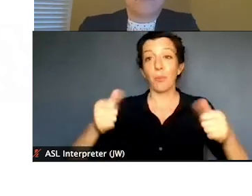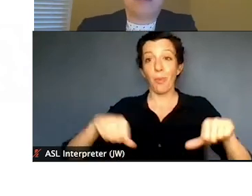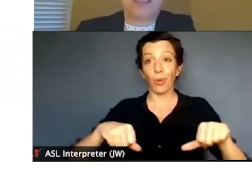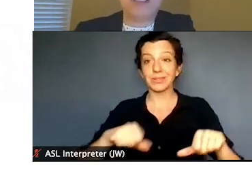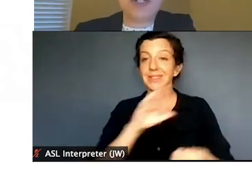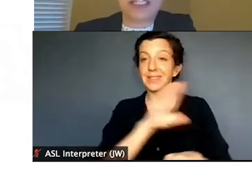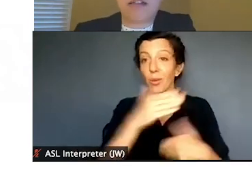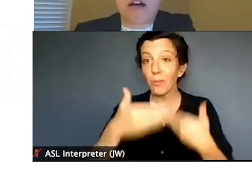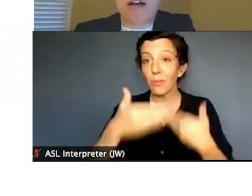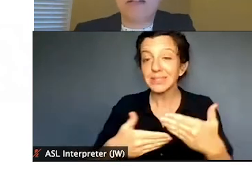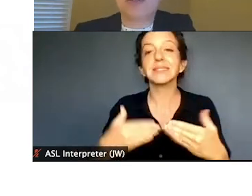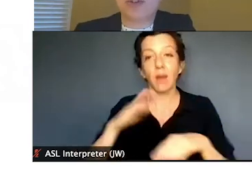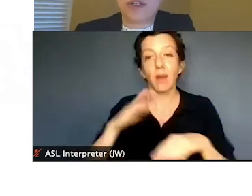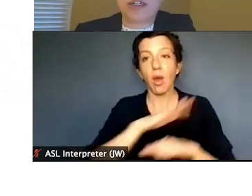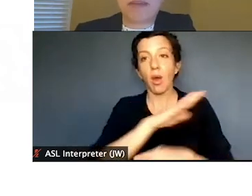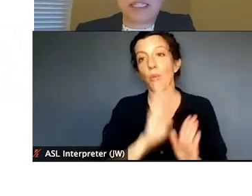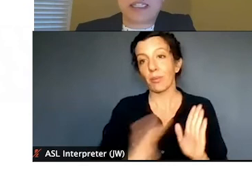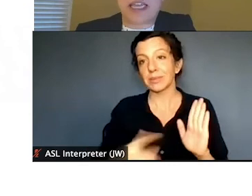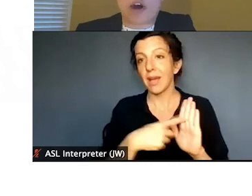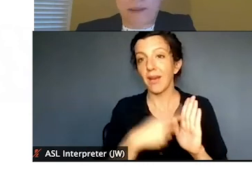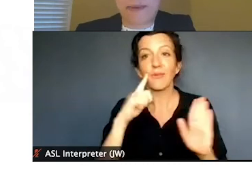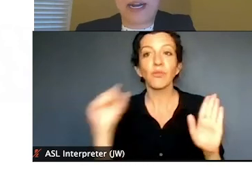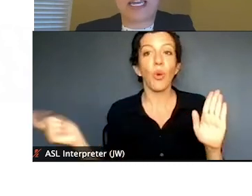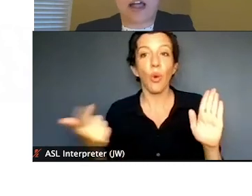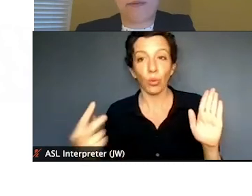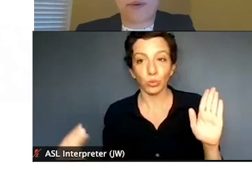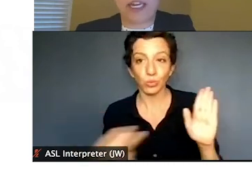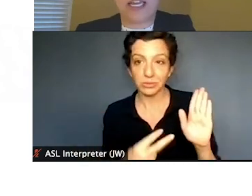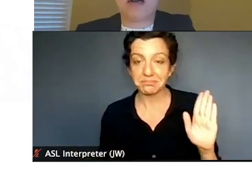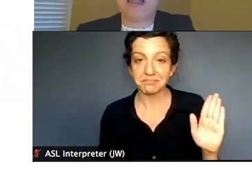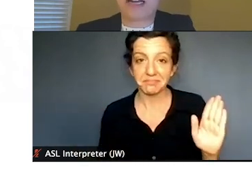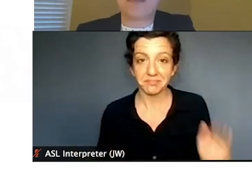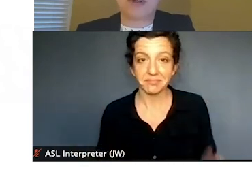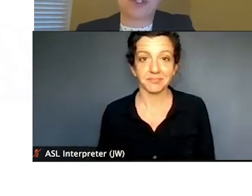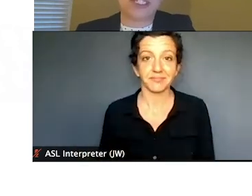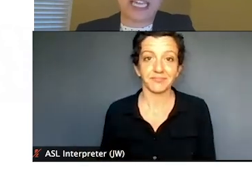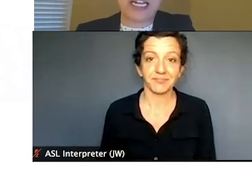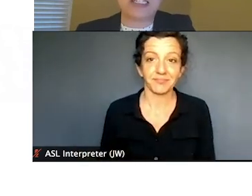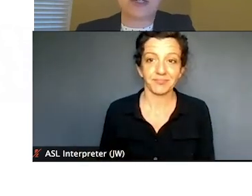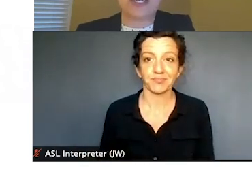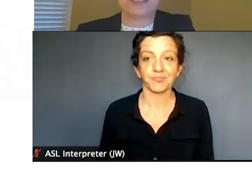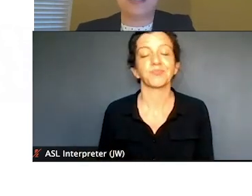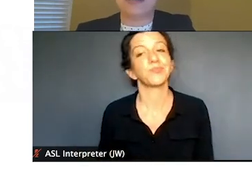Under state law, certain businesses that operate in California and collect personal data such as names,